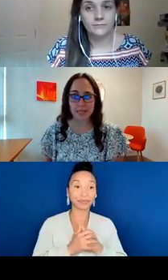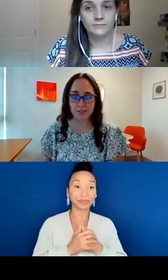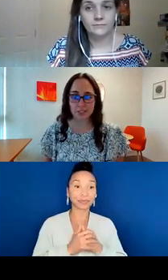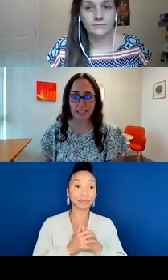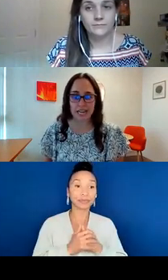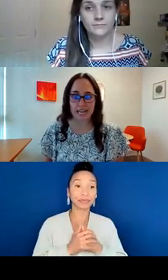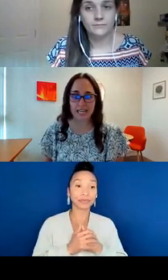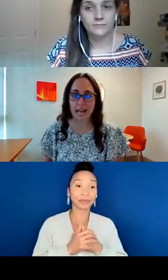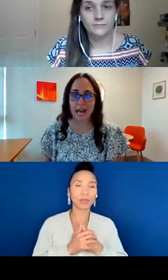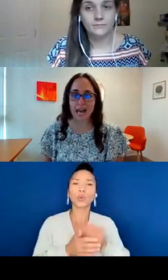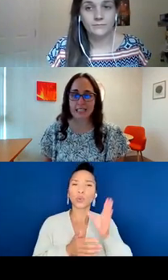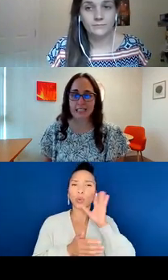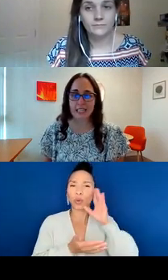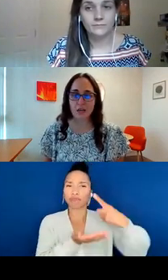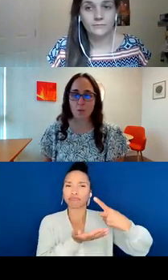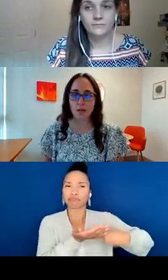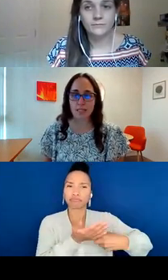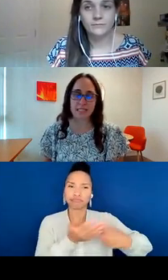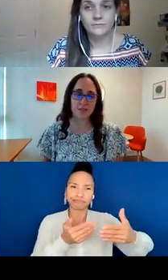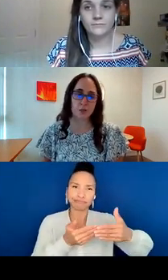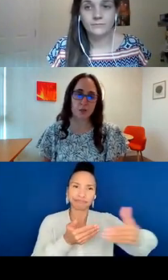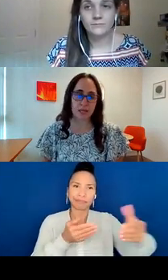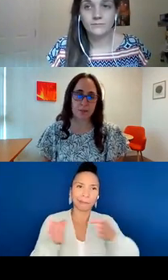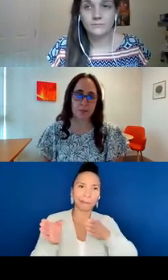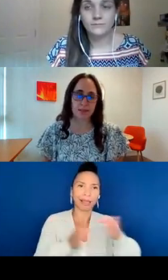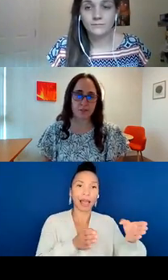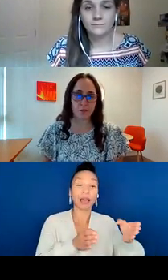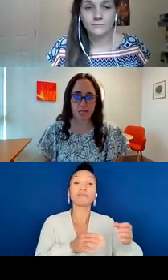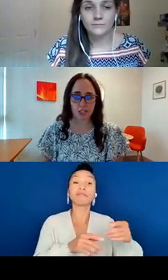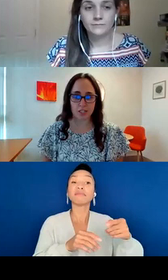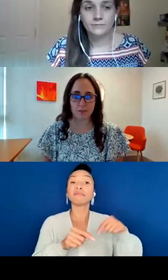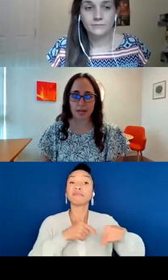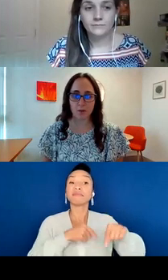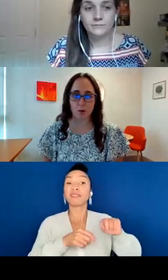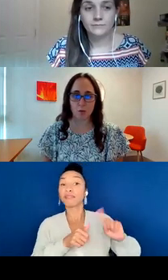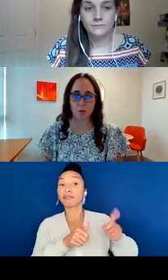about the plan for today, I did want to give you some information about how